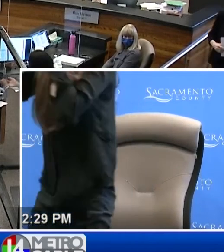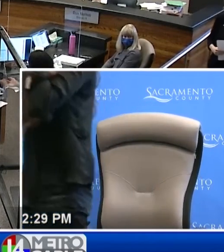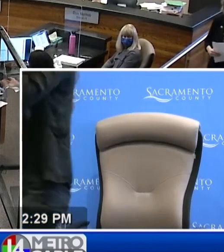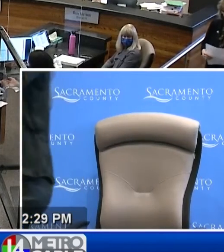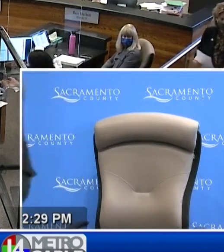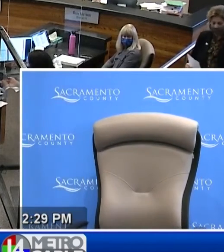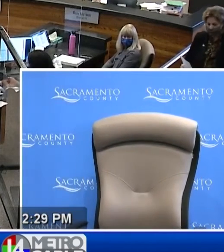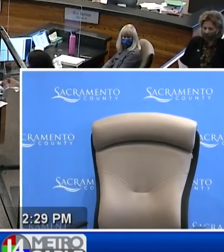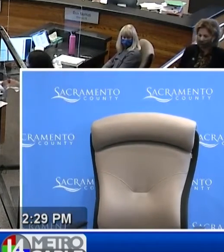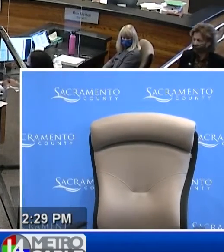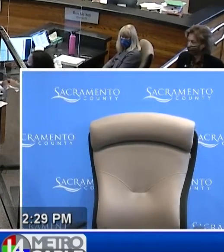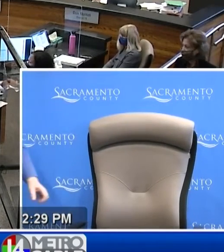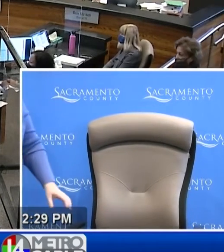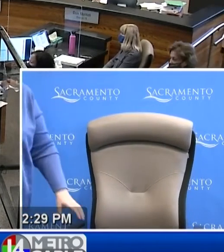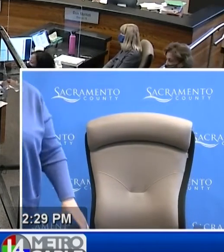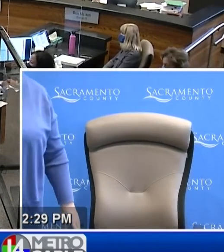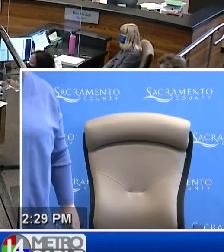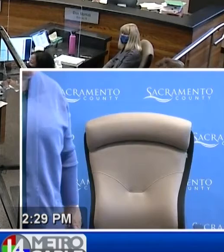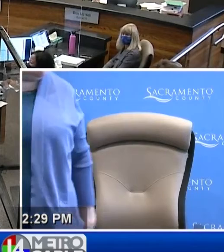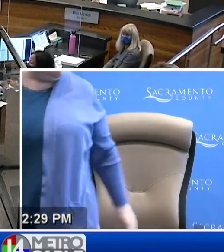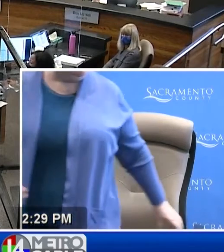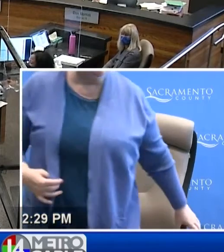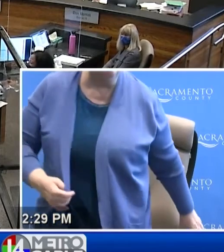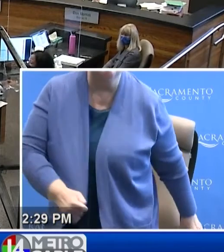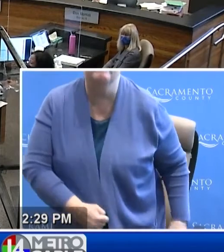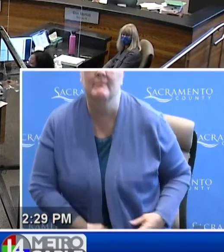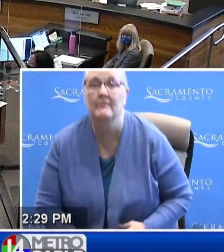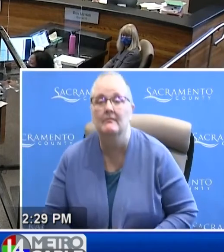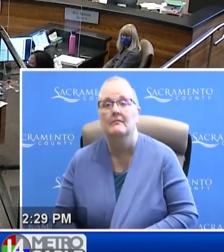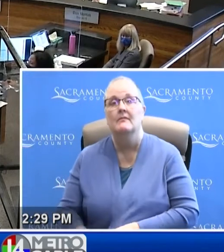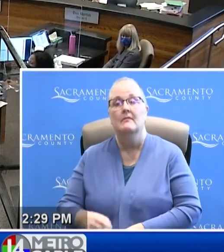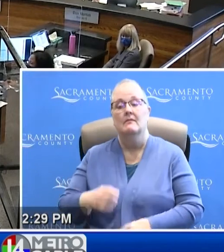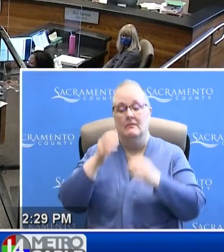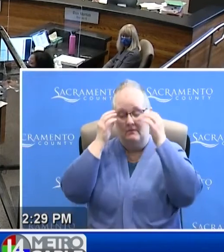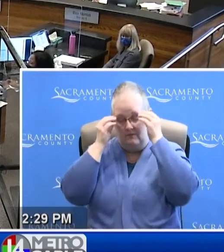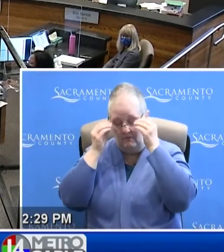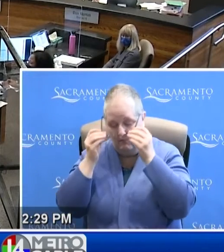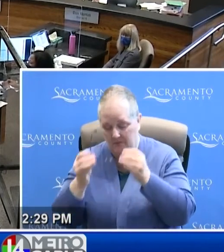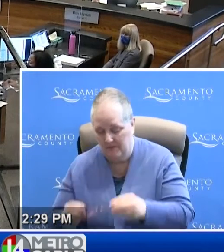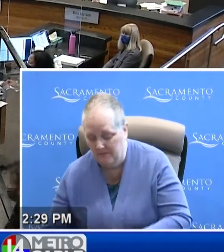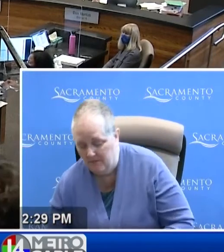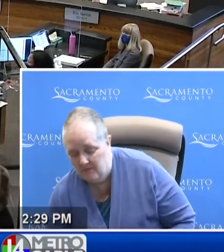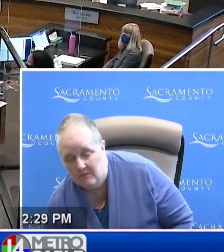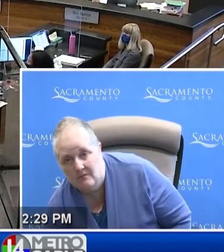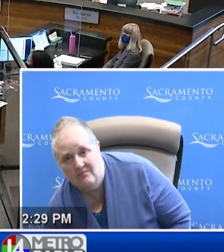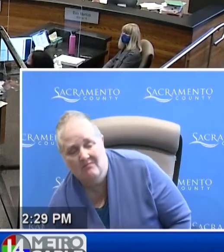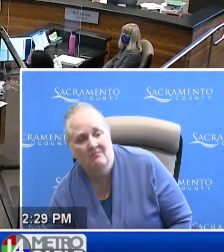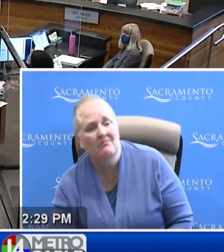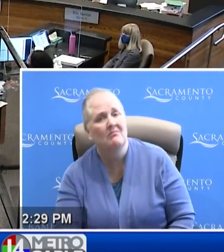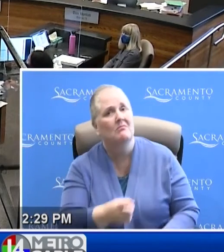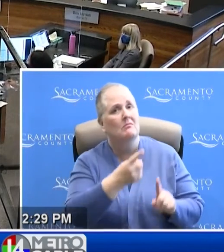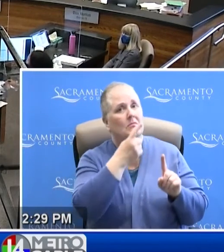Supervisor Frost, may I make a comment before you wrap it up? I just want to thank absolutely everybody